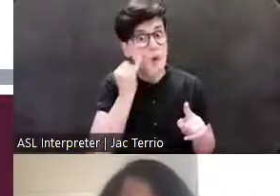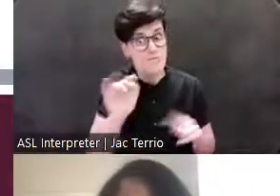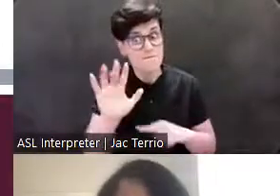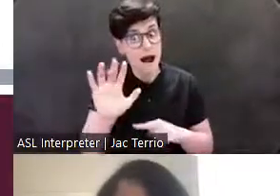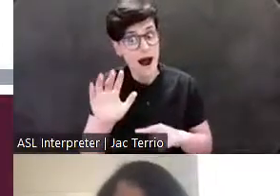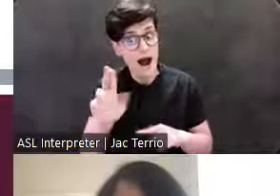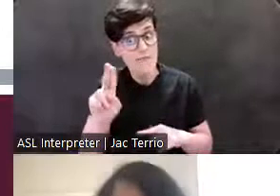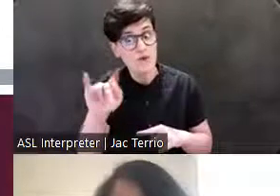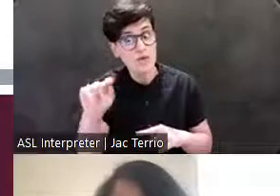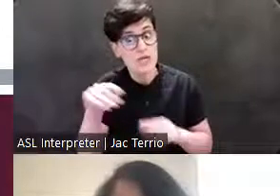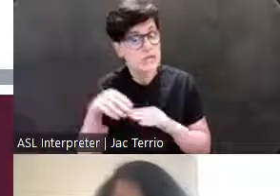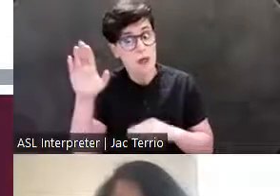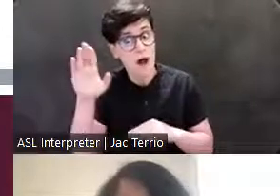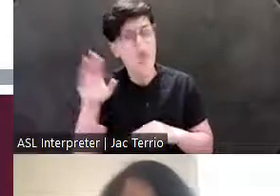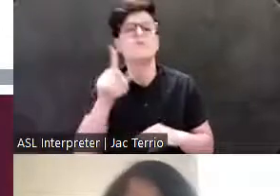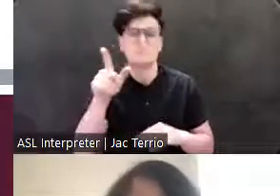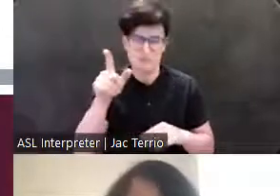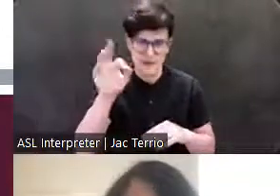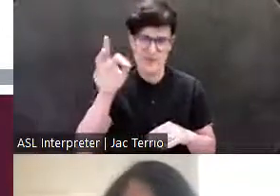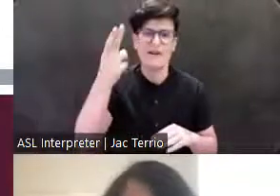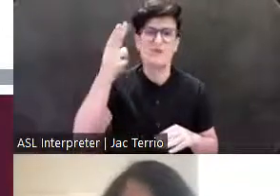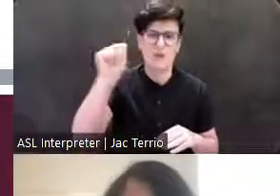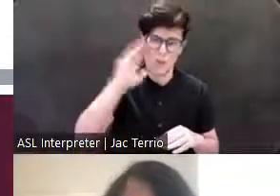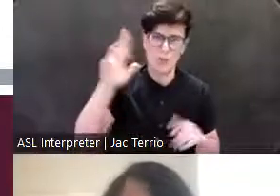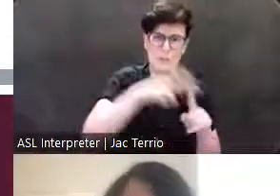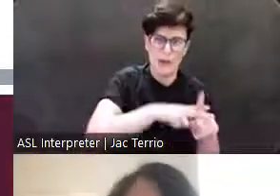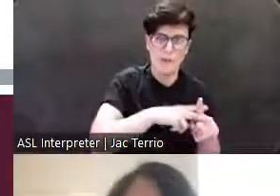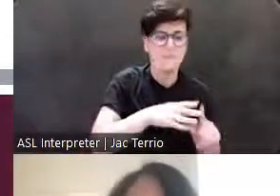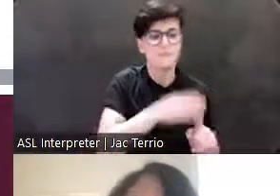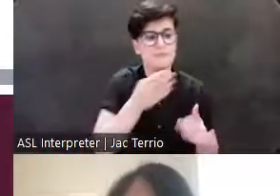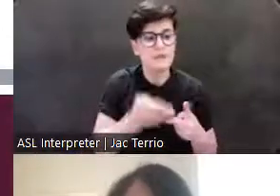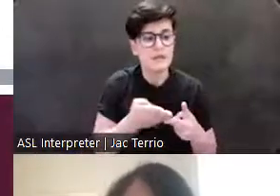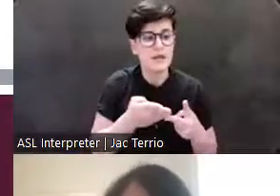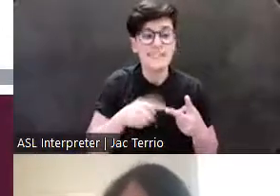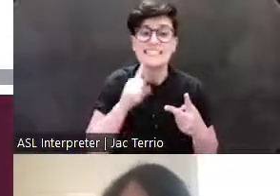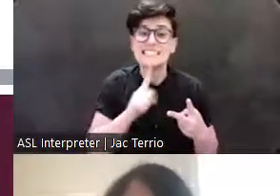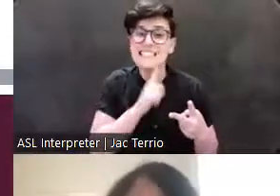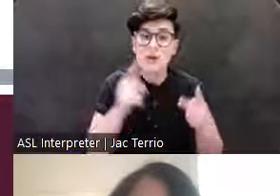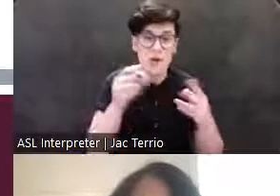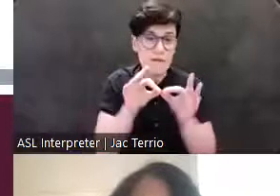Also got single-family homes that are sold or rented by an owner without an agent.